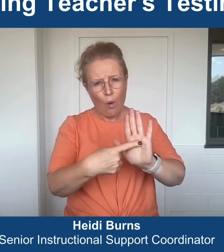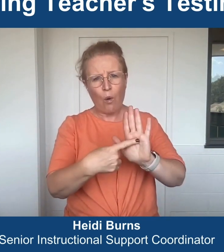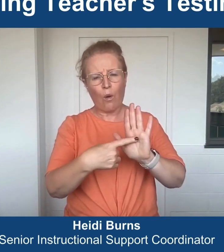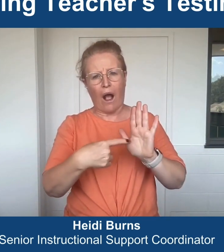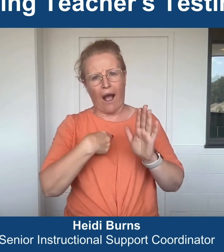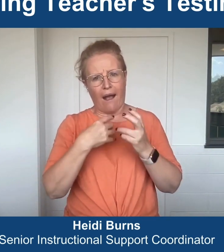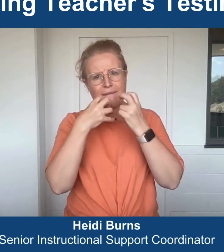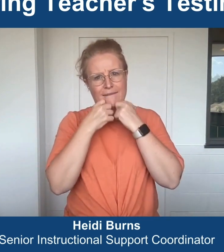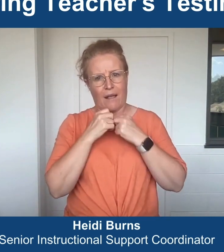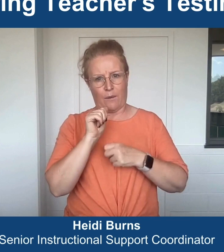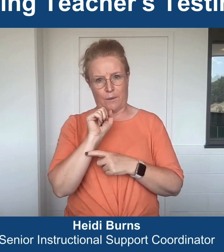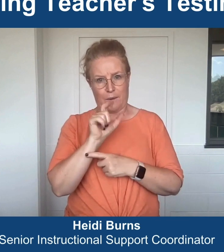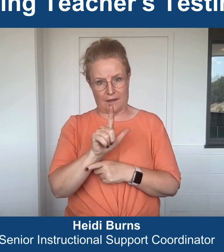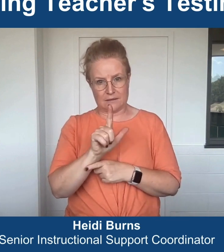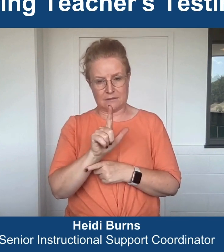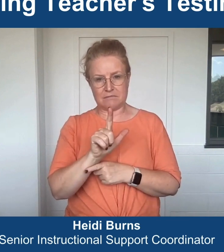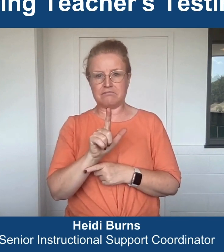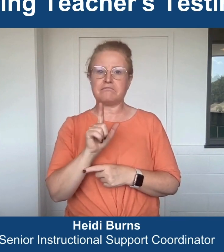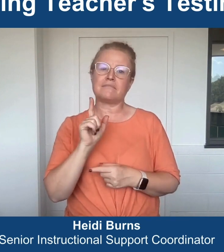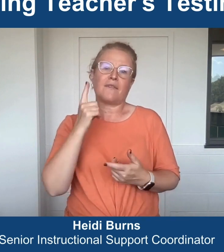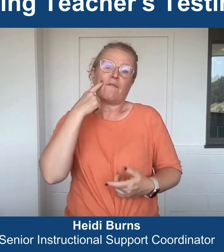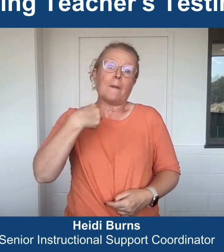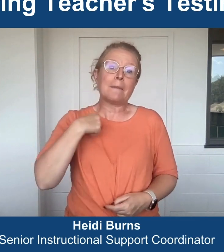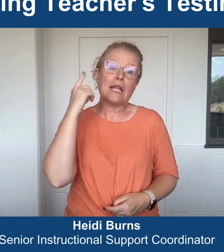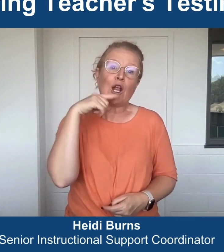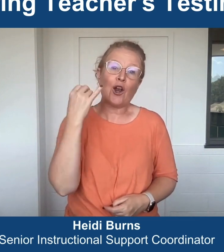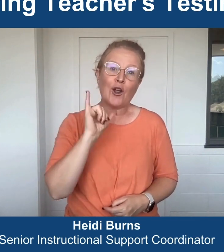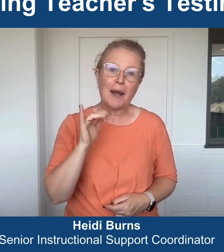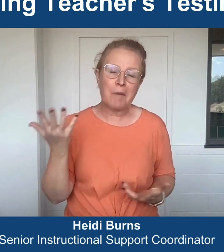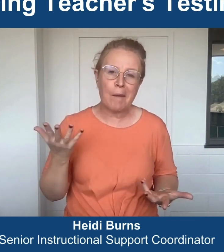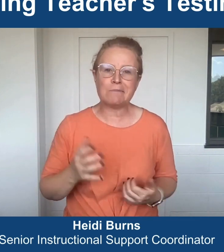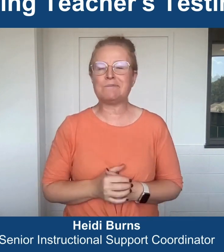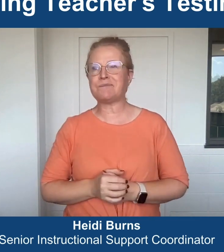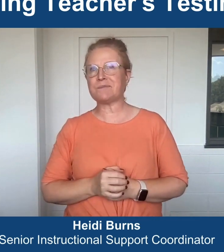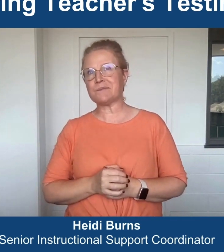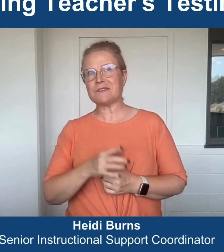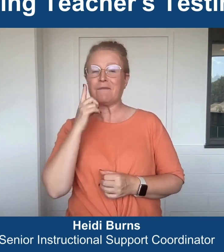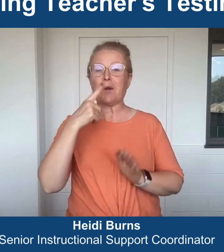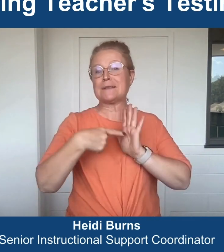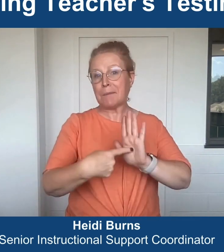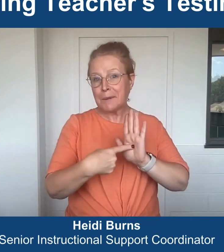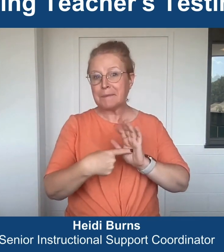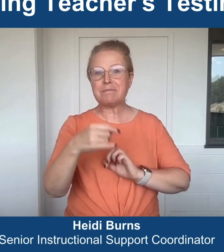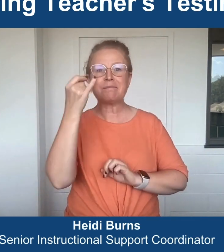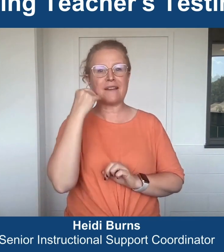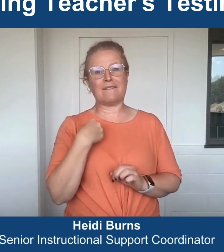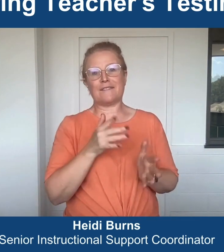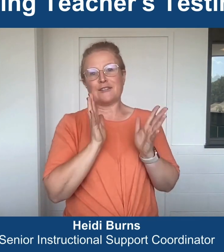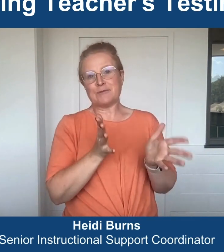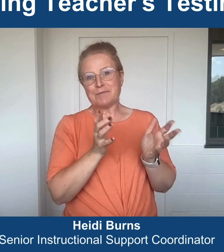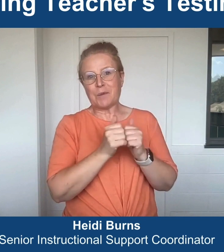I valued ASL. For me, that looks like